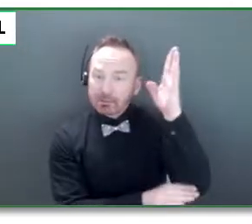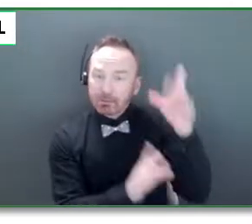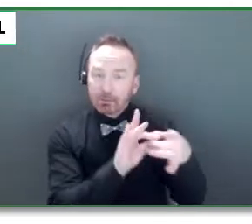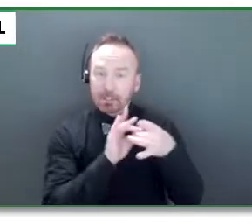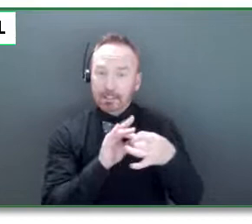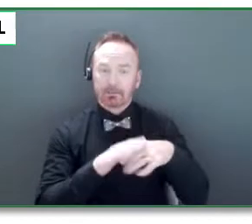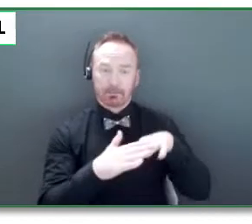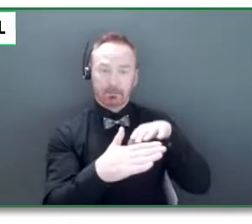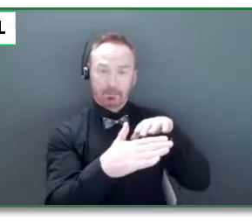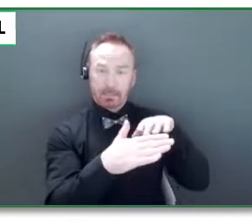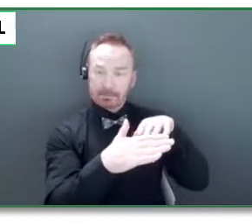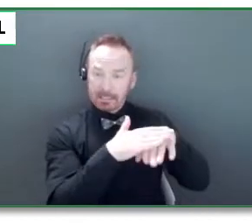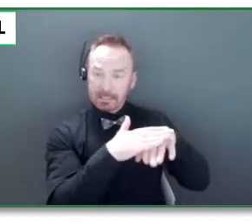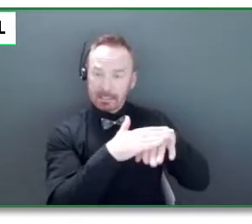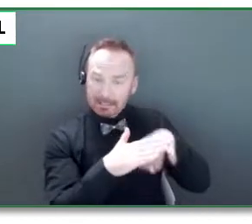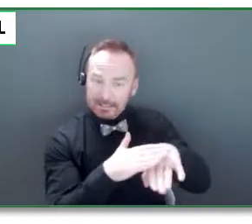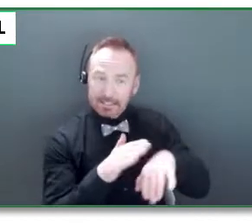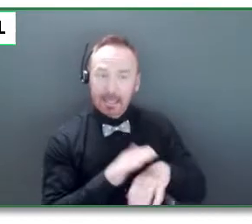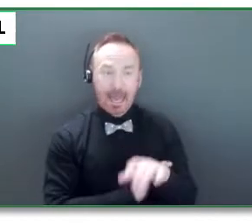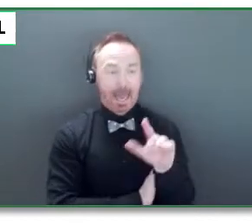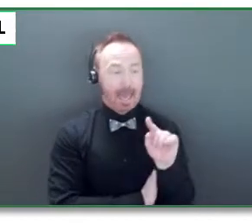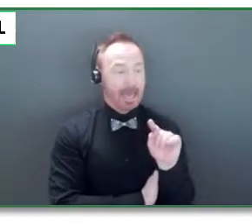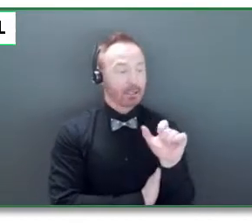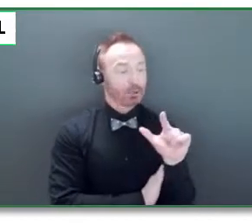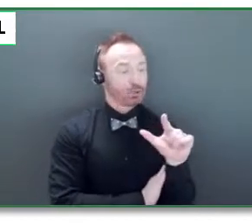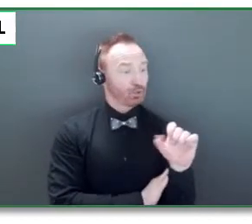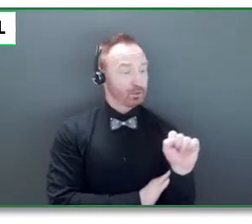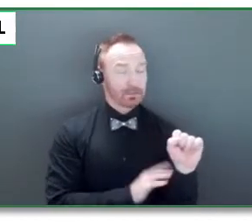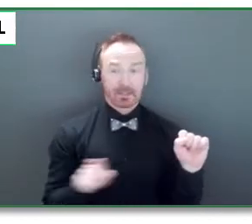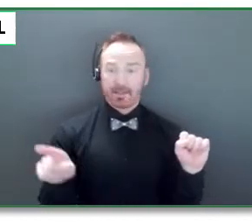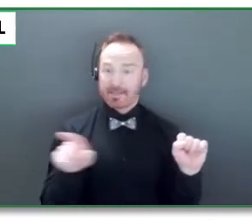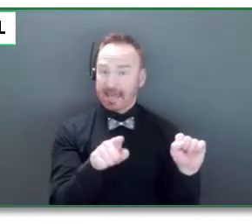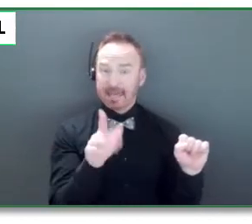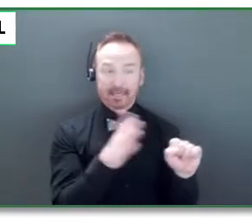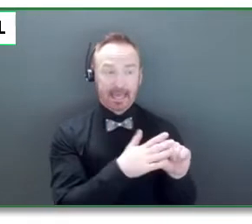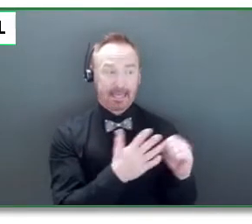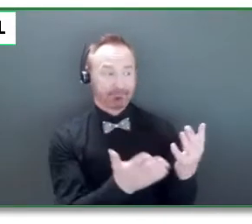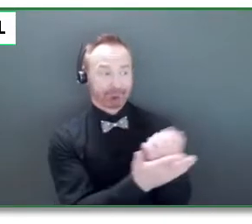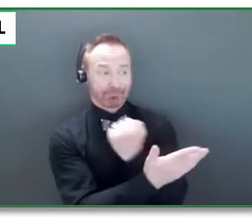use our tools to become more accessible. Next.